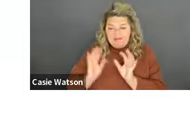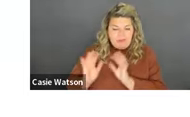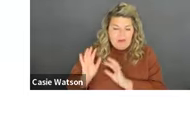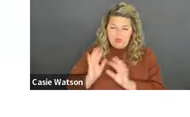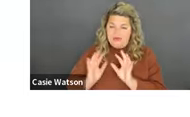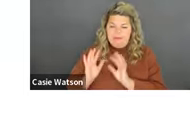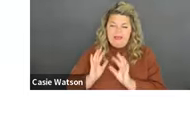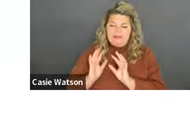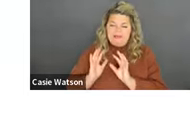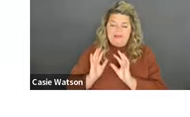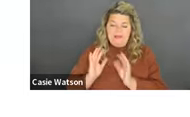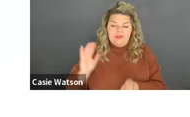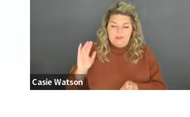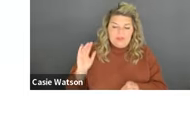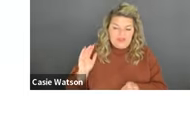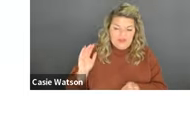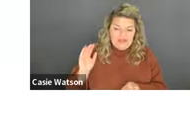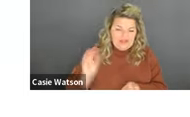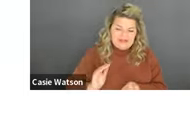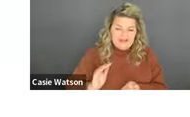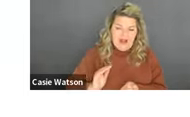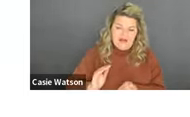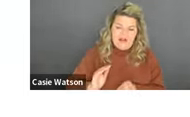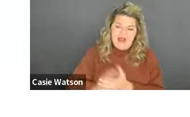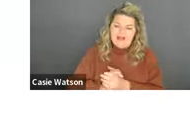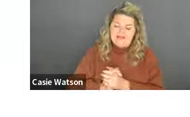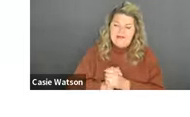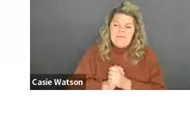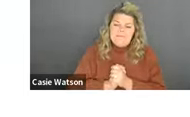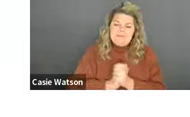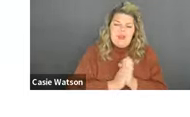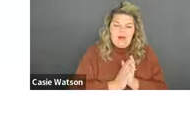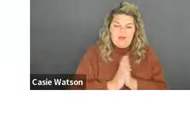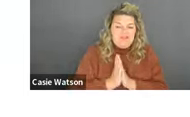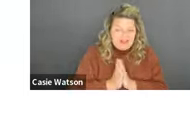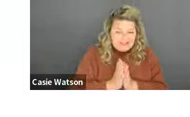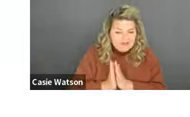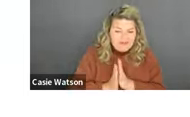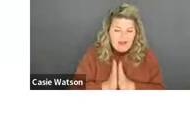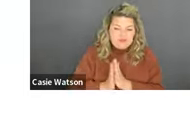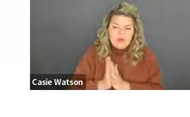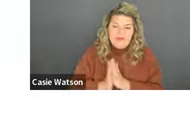After about 20 minutes, the interpretation is not as effective after 20 minutes,